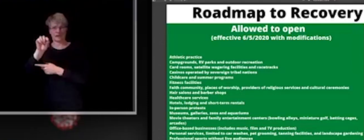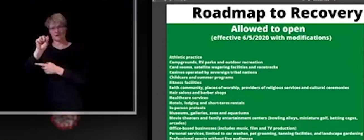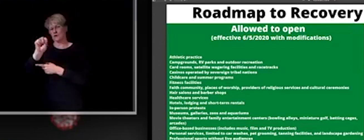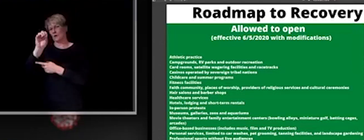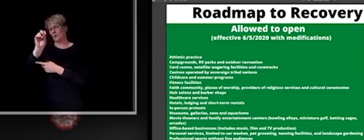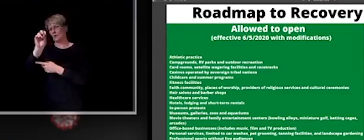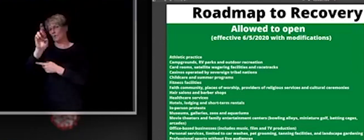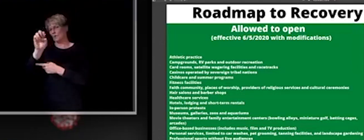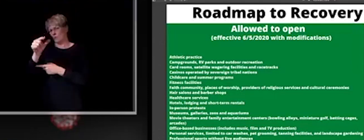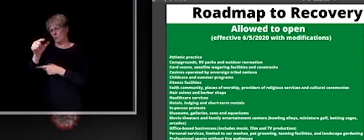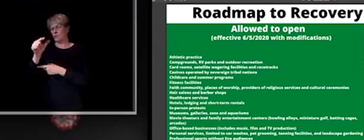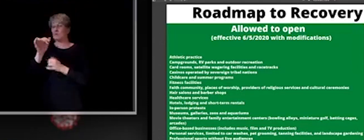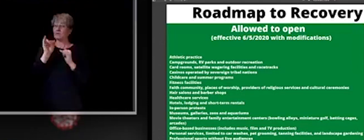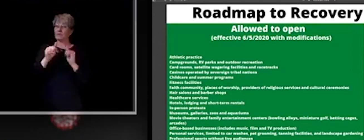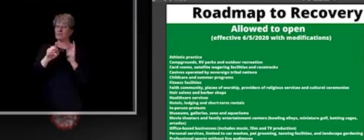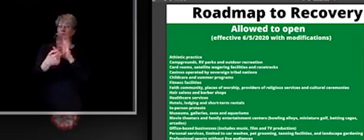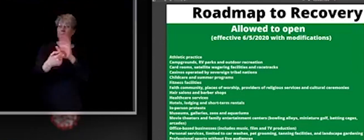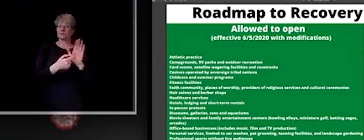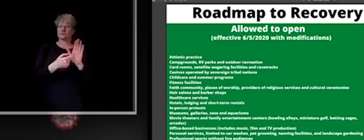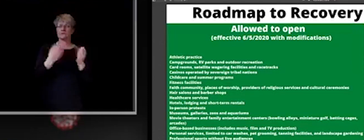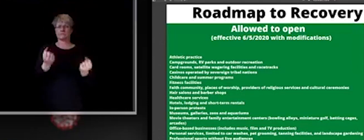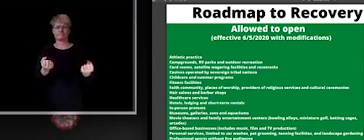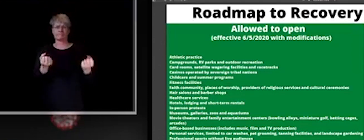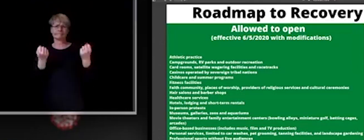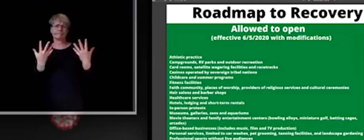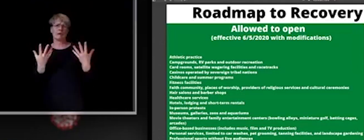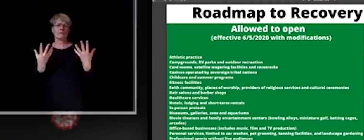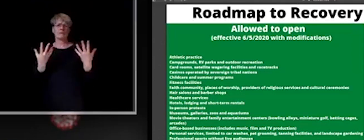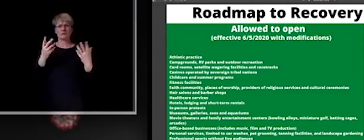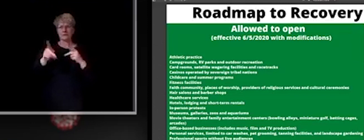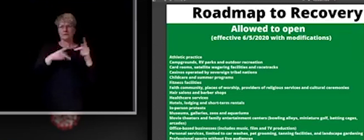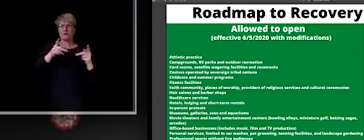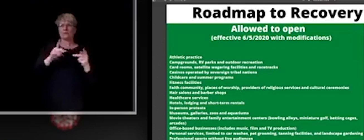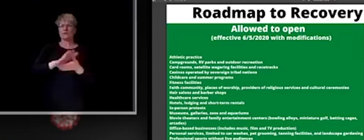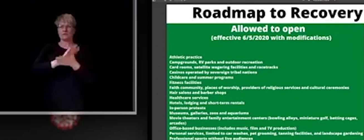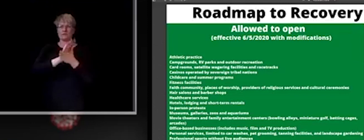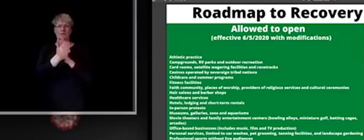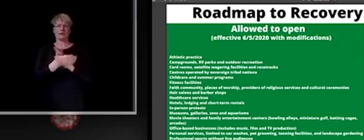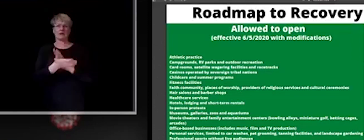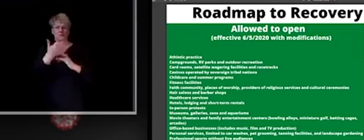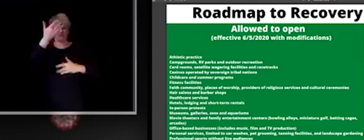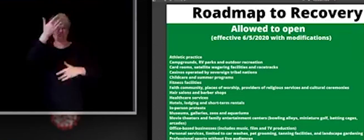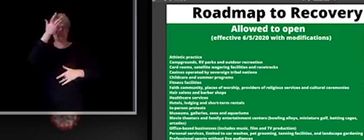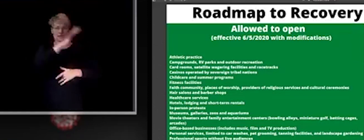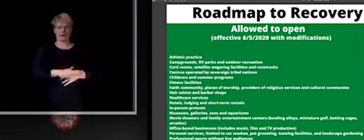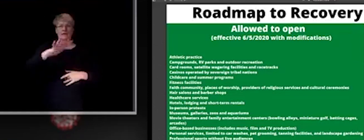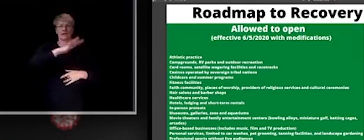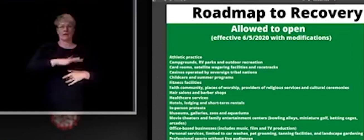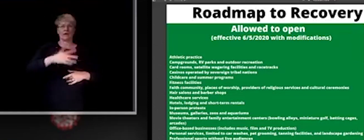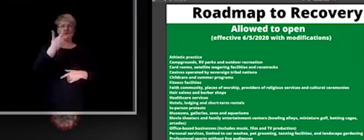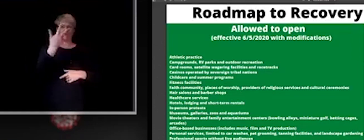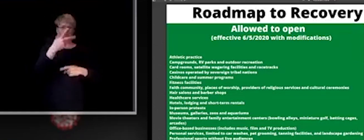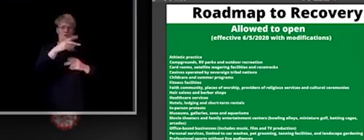our level of disease transmission across three key areas. So, as we release state guidance